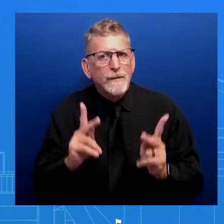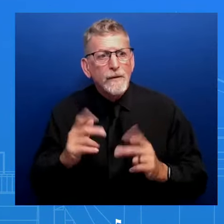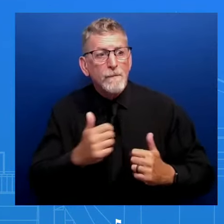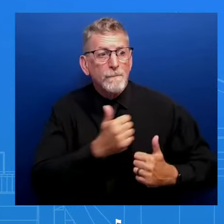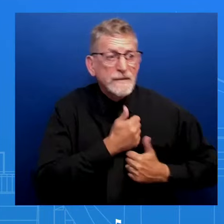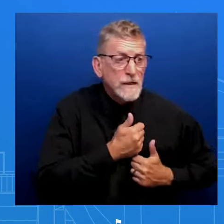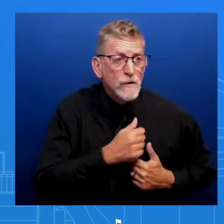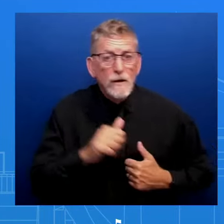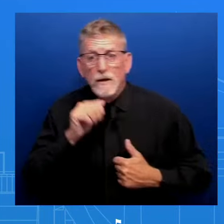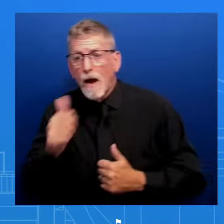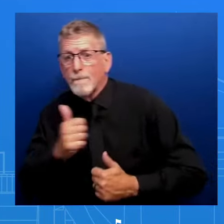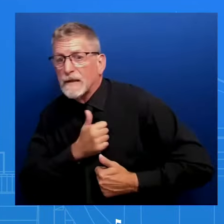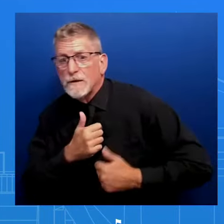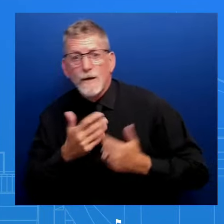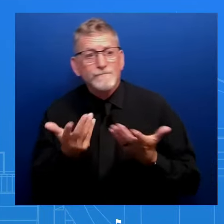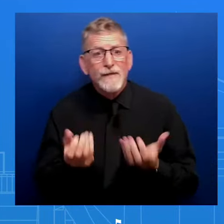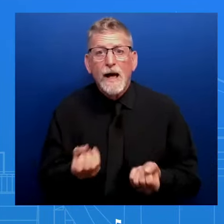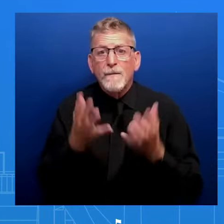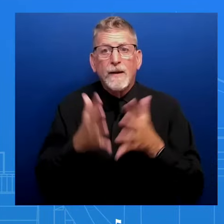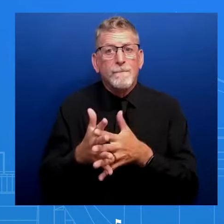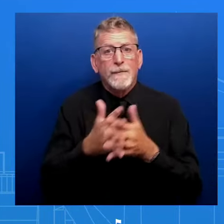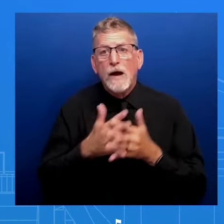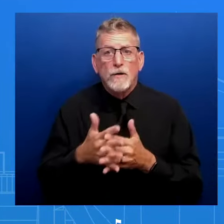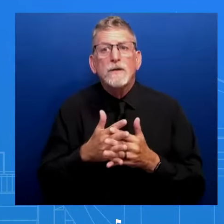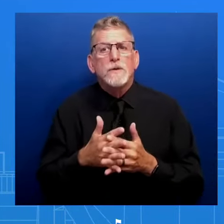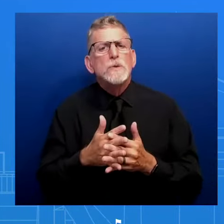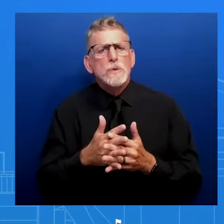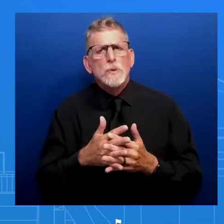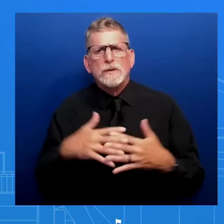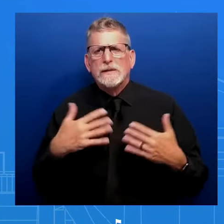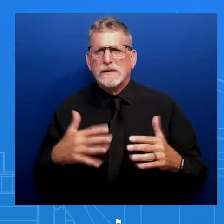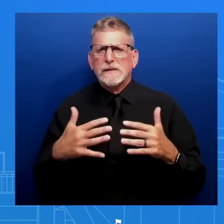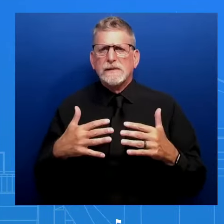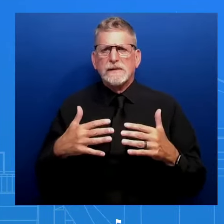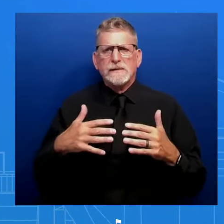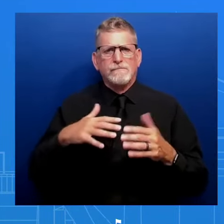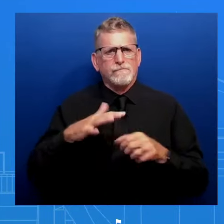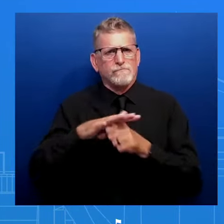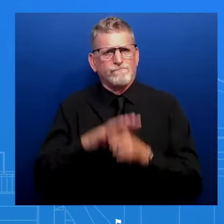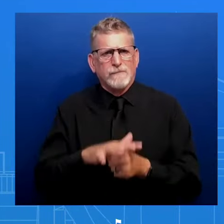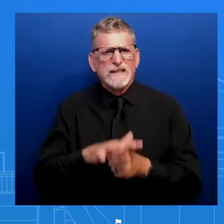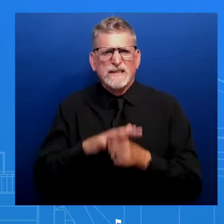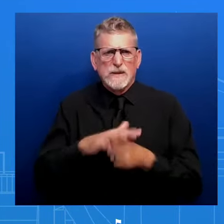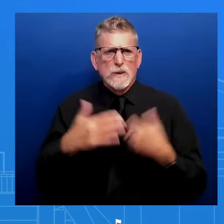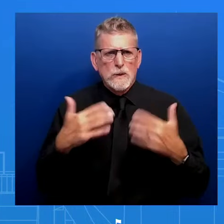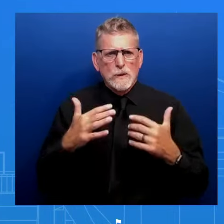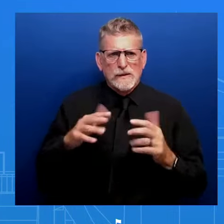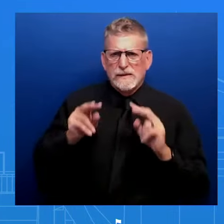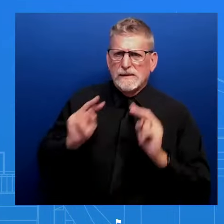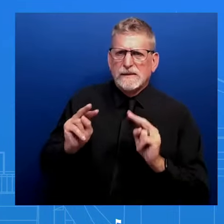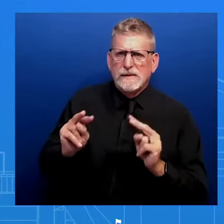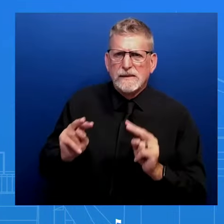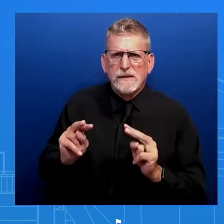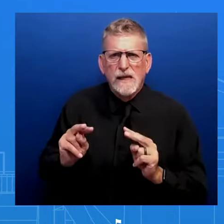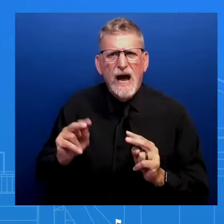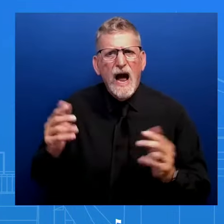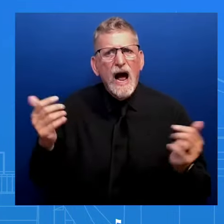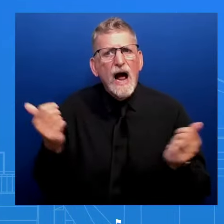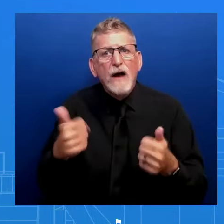We would advise all Americans in Niger to -- to be careful about where they are and what they're doing.